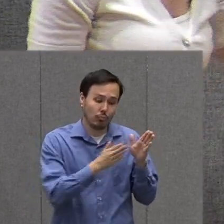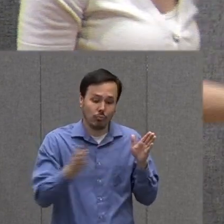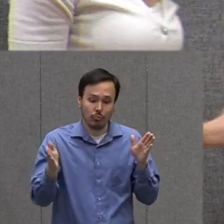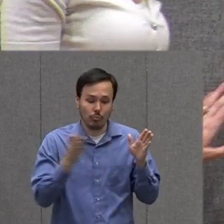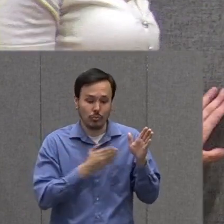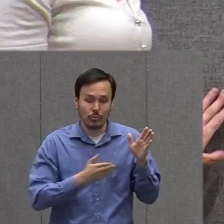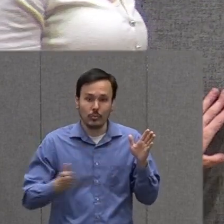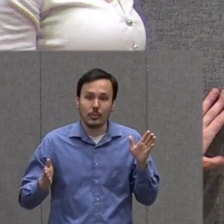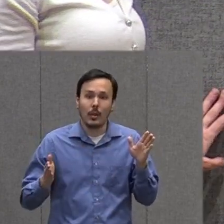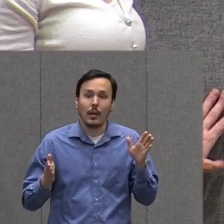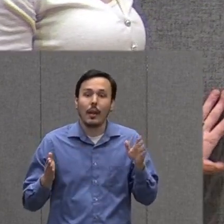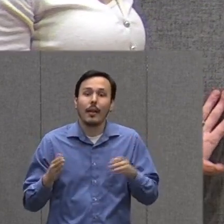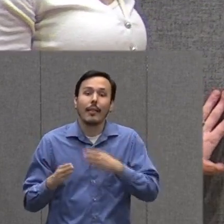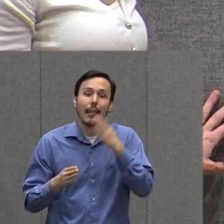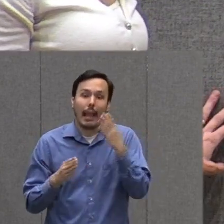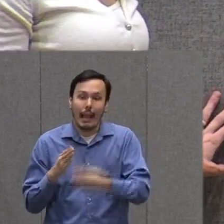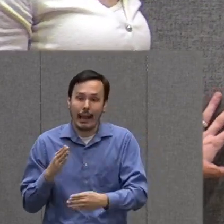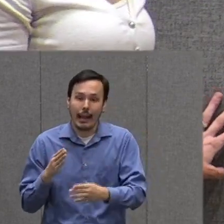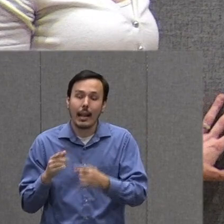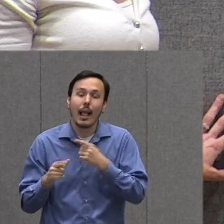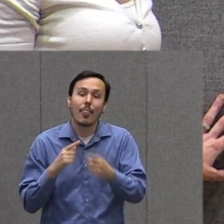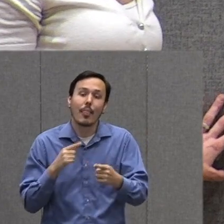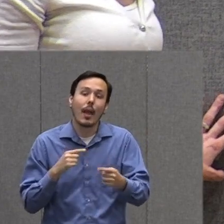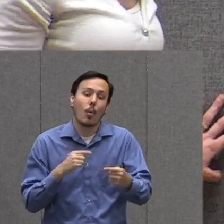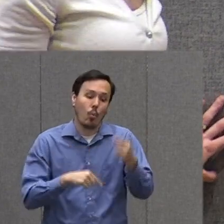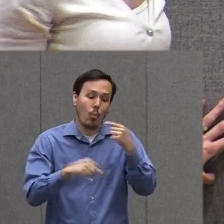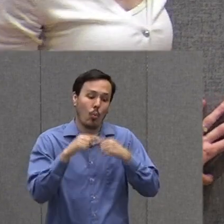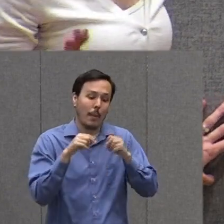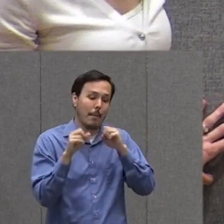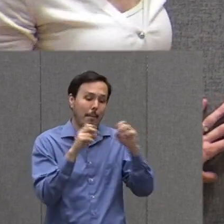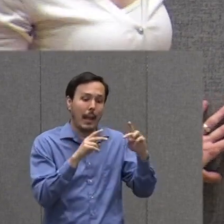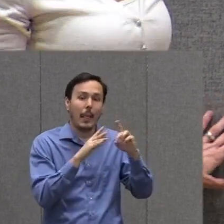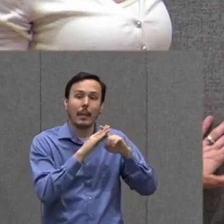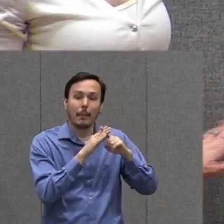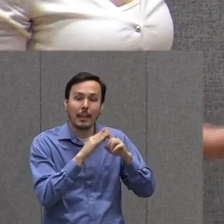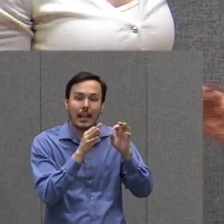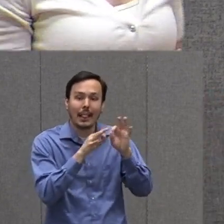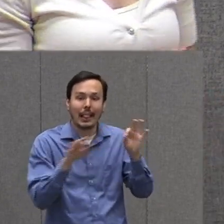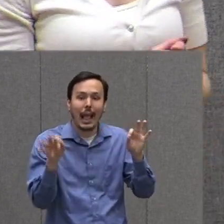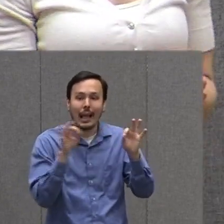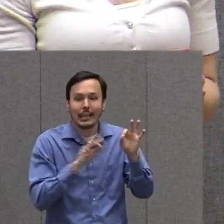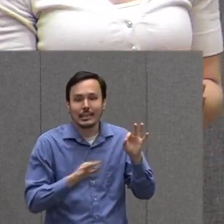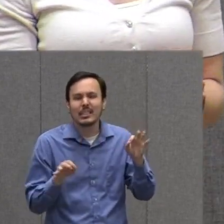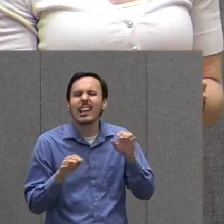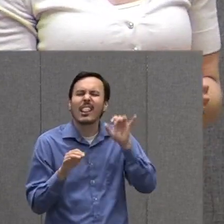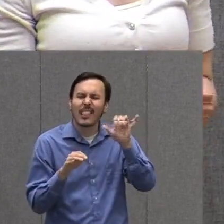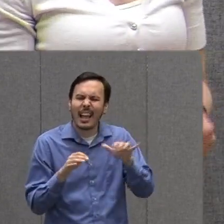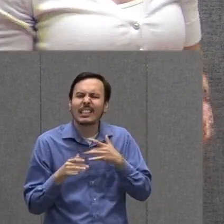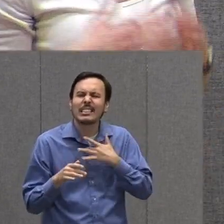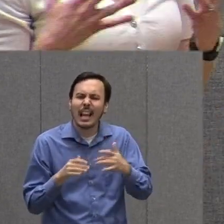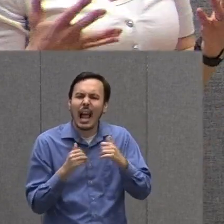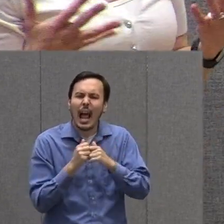and then came back to the beginning of the next line. That's how we naturally write sentences.